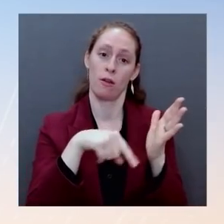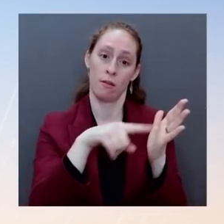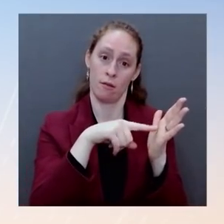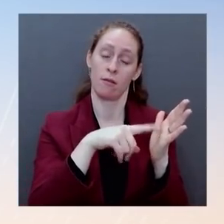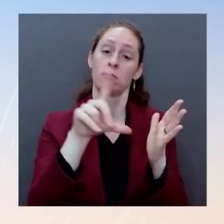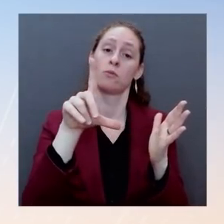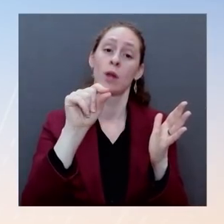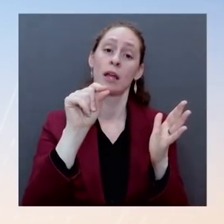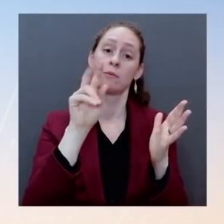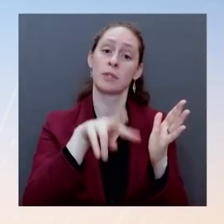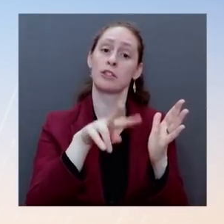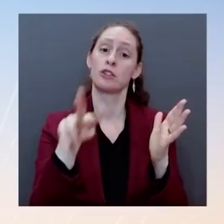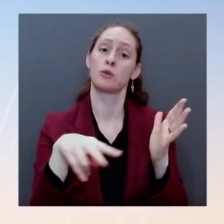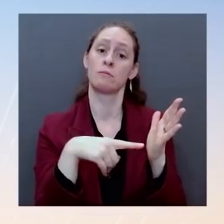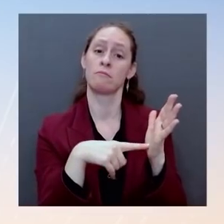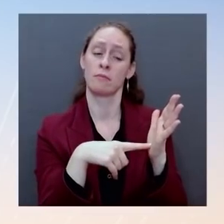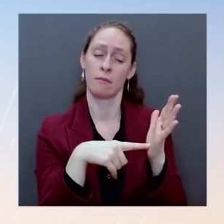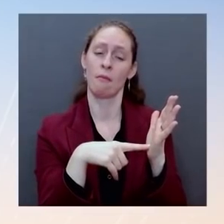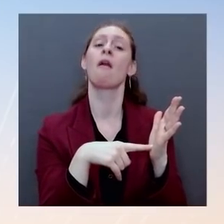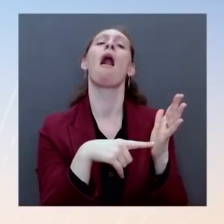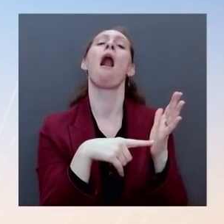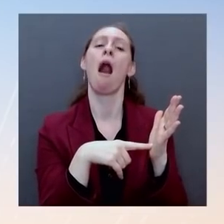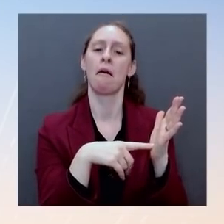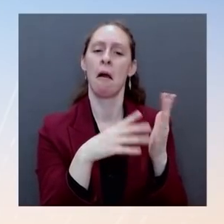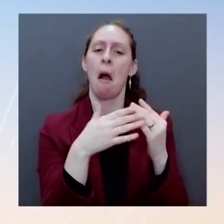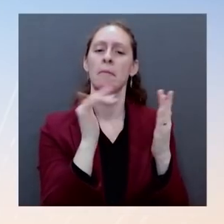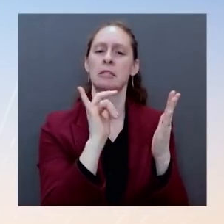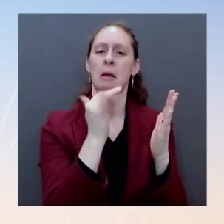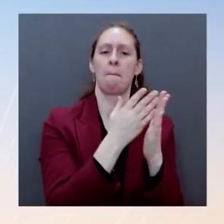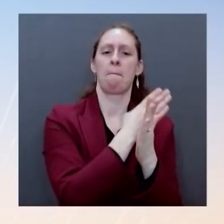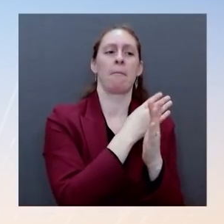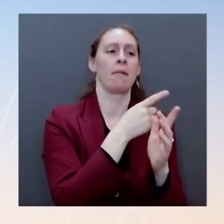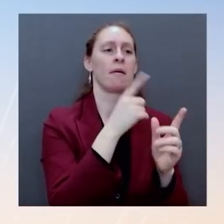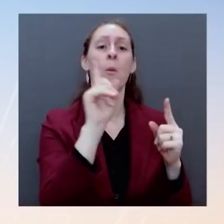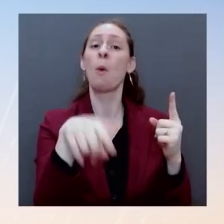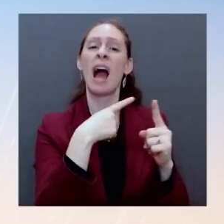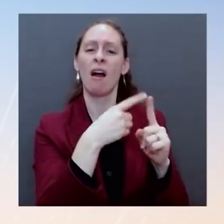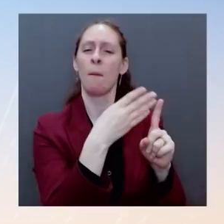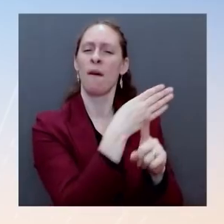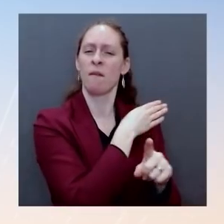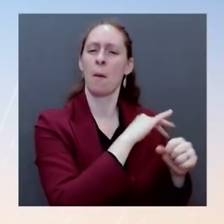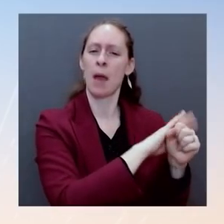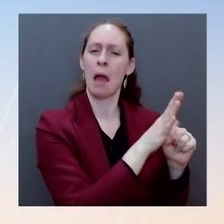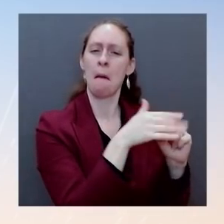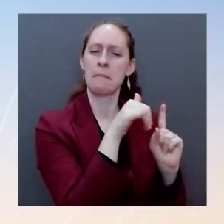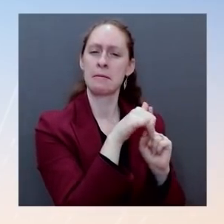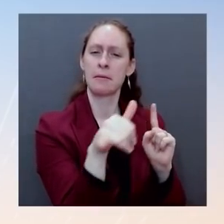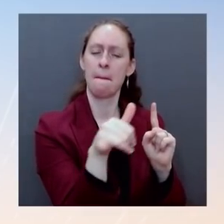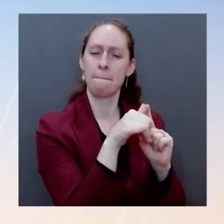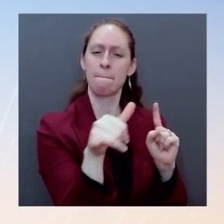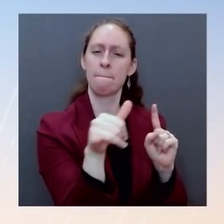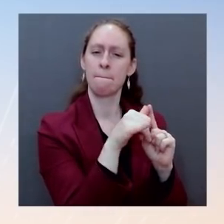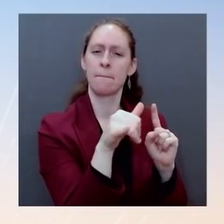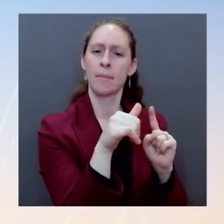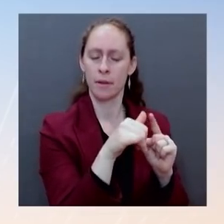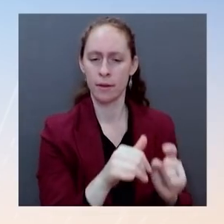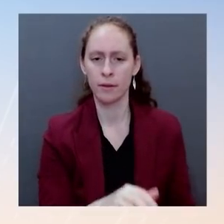But I think that, you know, in the -- in the short term, in the immediate term, I think there -- we'll focus on the practical steps that we can take;